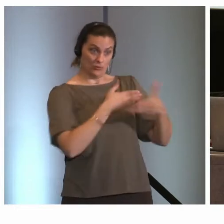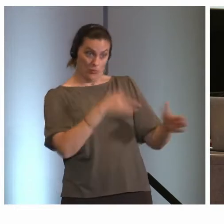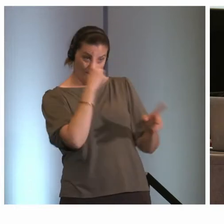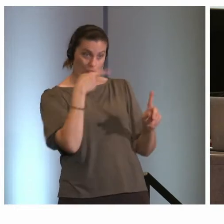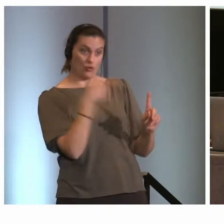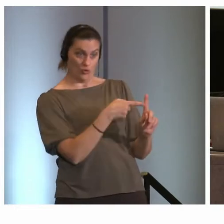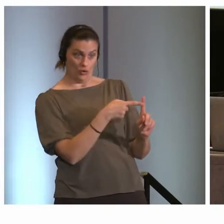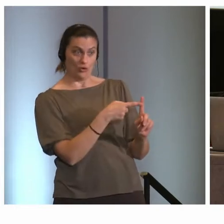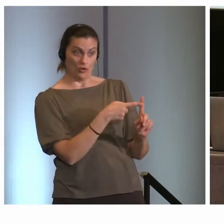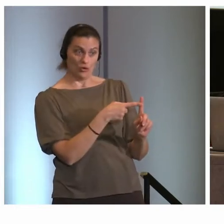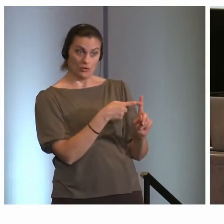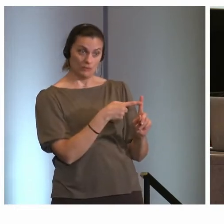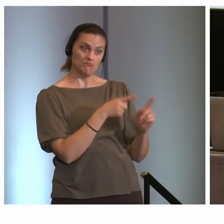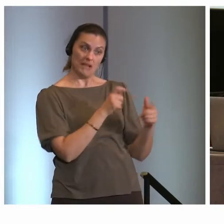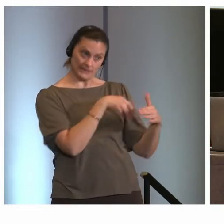as well, because, you know, they built her a dressing room